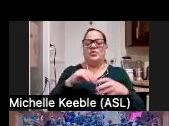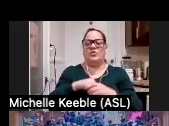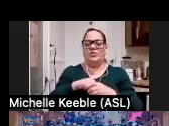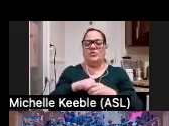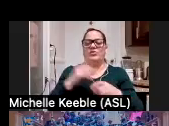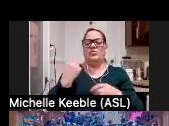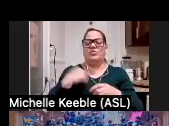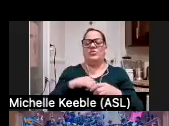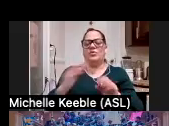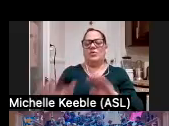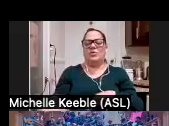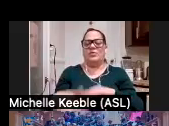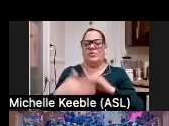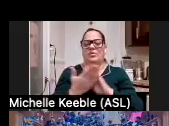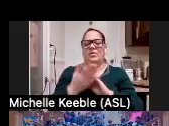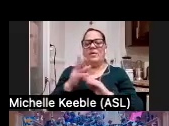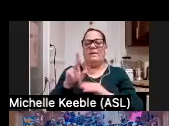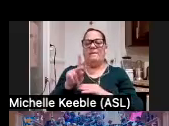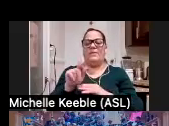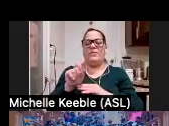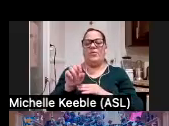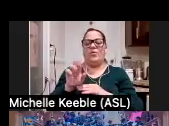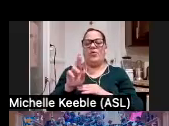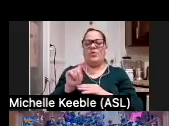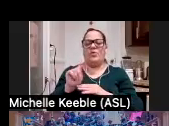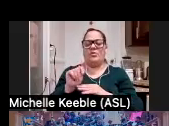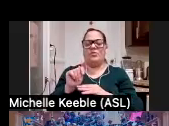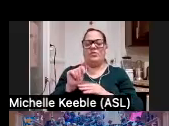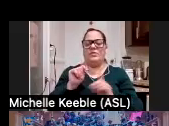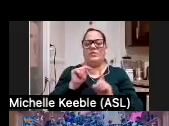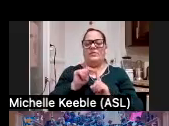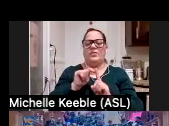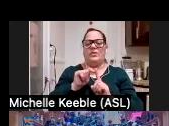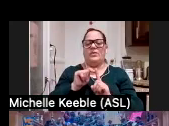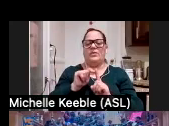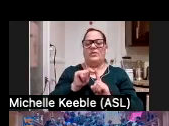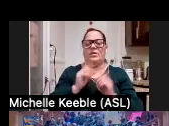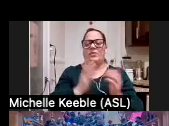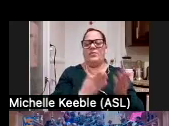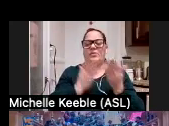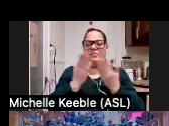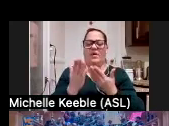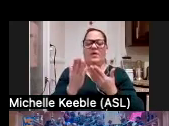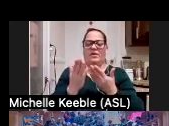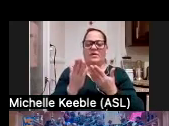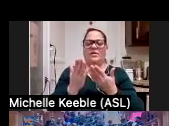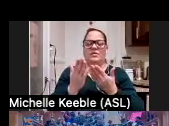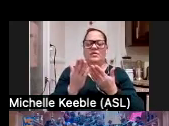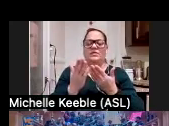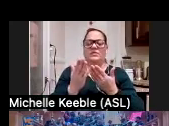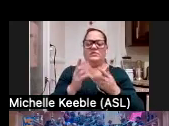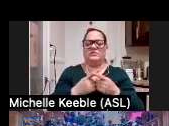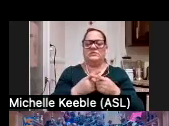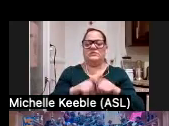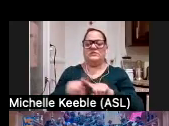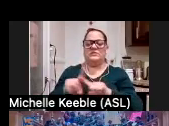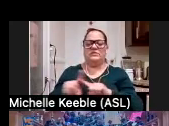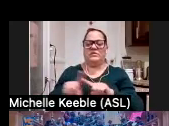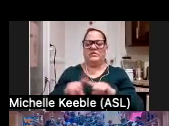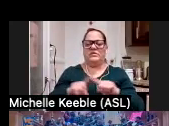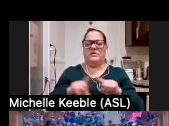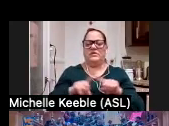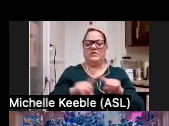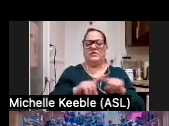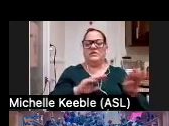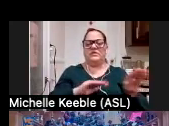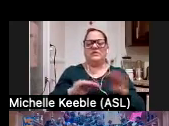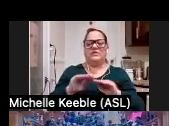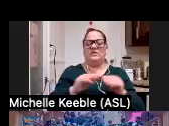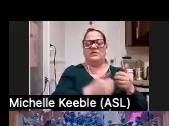approaching a portal. Um, at that point, it will provide prompts in all modalities, text to speech.